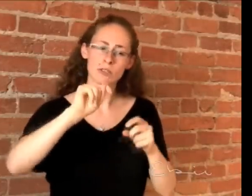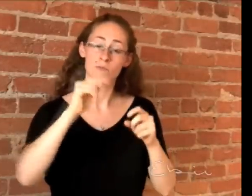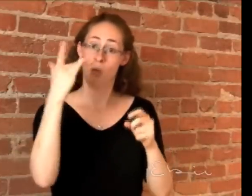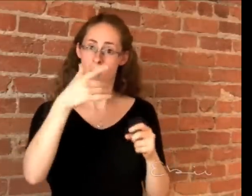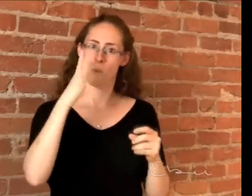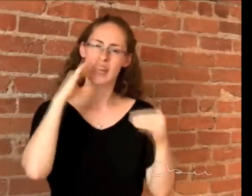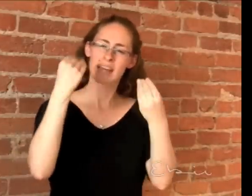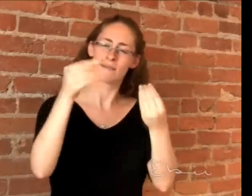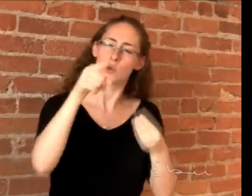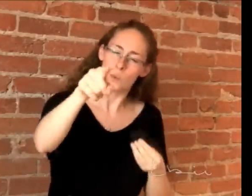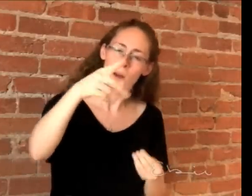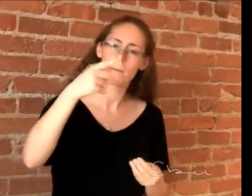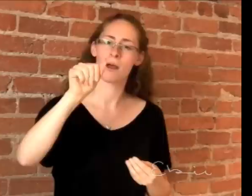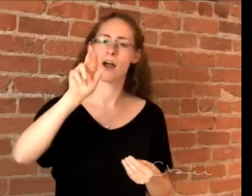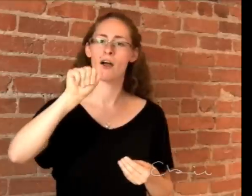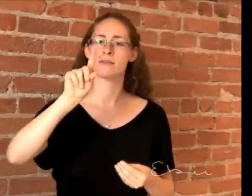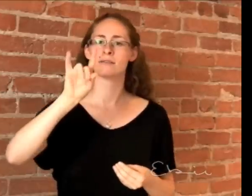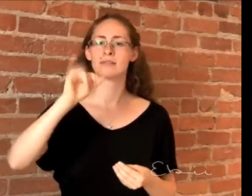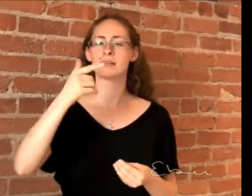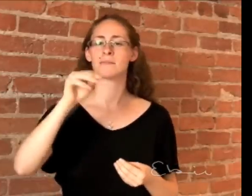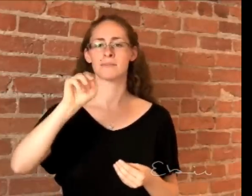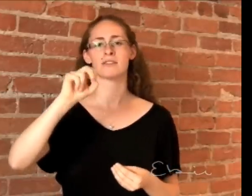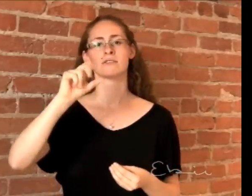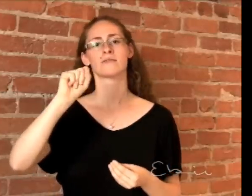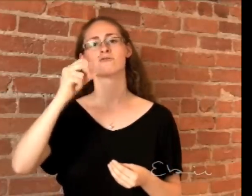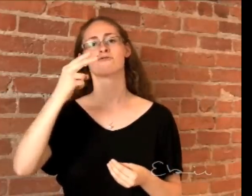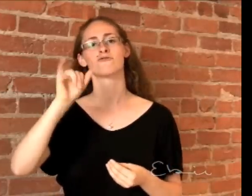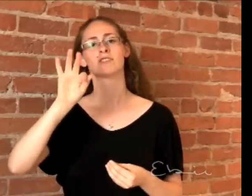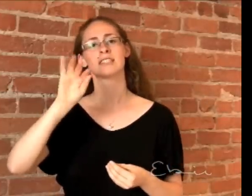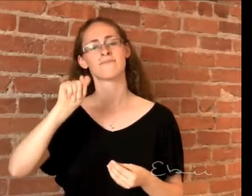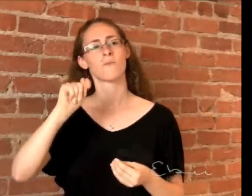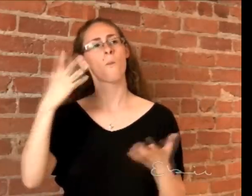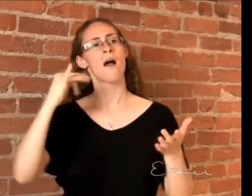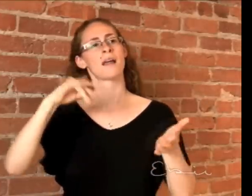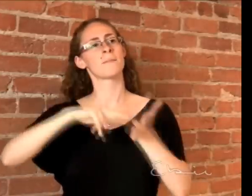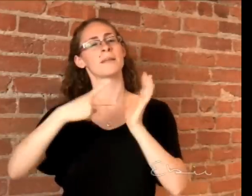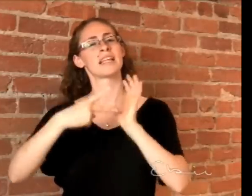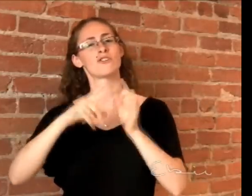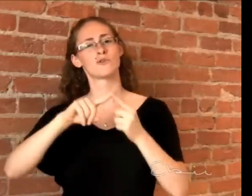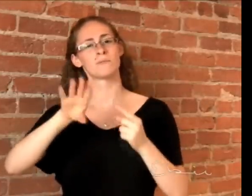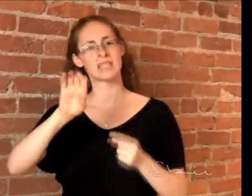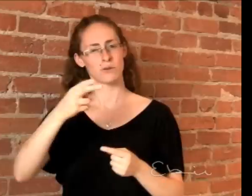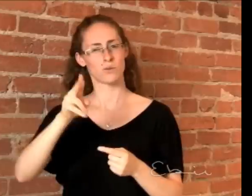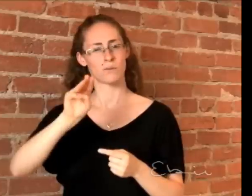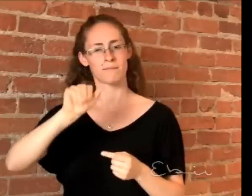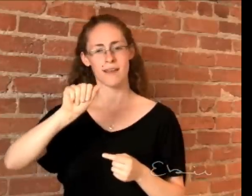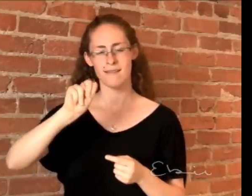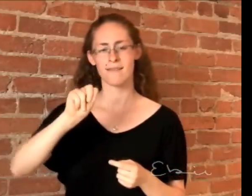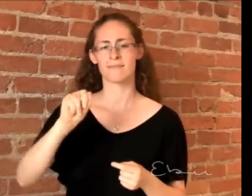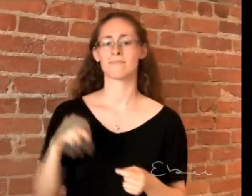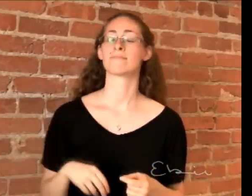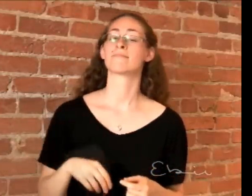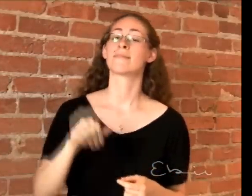literature because they will give you a paradigm shift of what it means to be human.